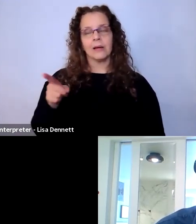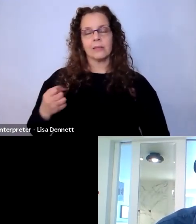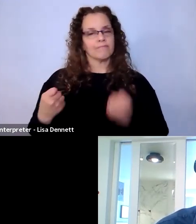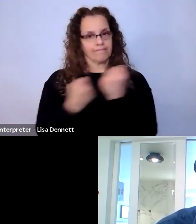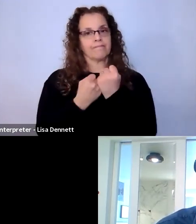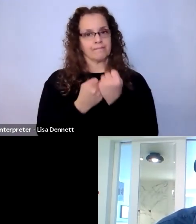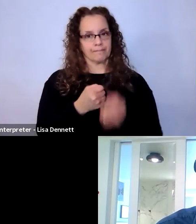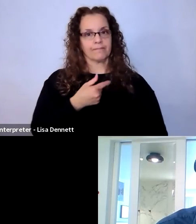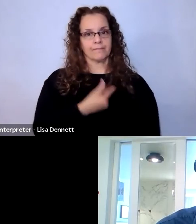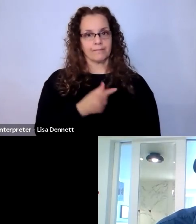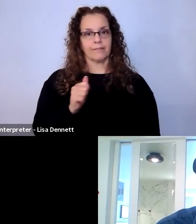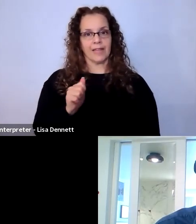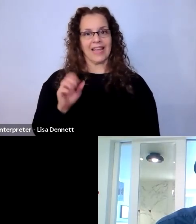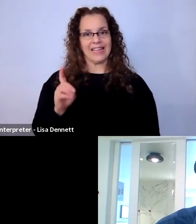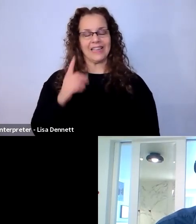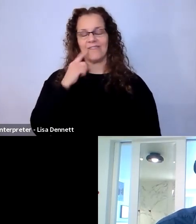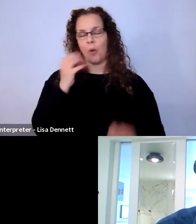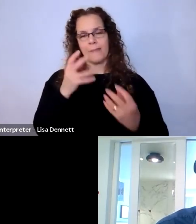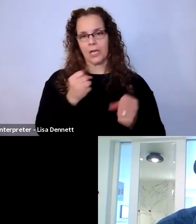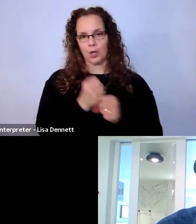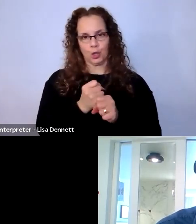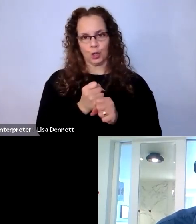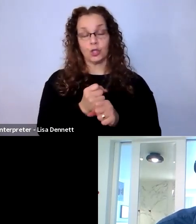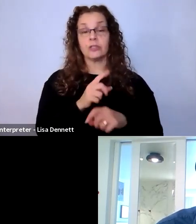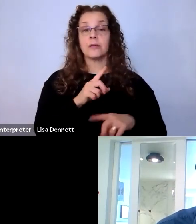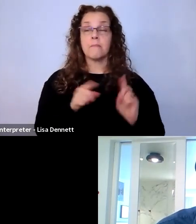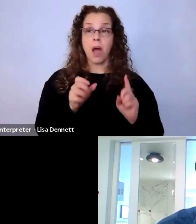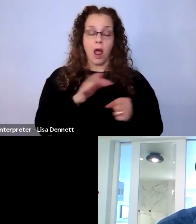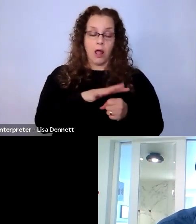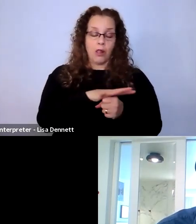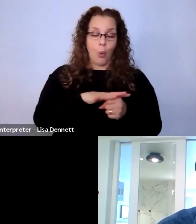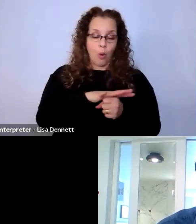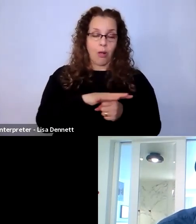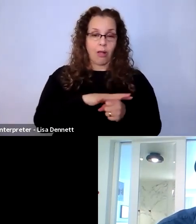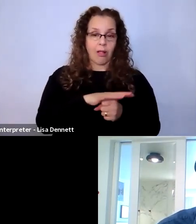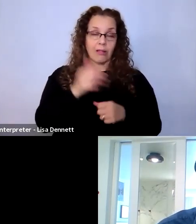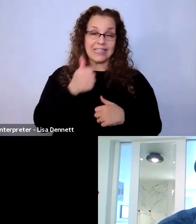Accessibility Awareness Day for years. But if I could make it local executives at linkedin have been congratulating.